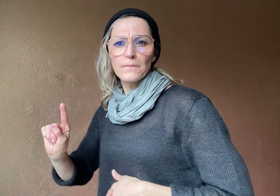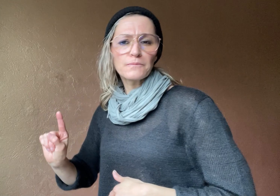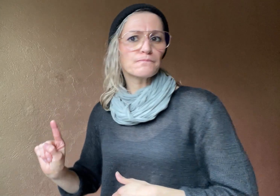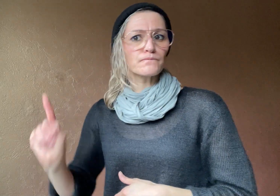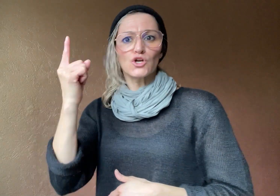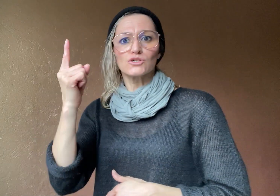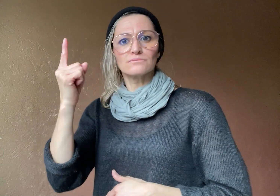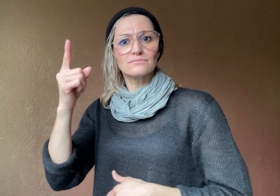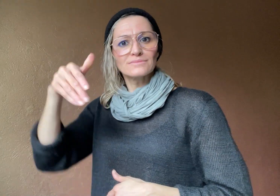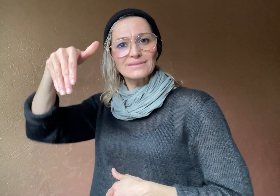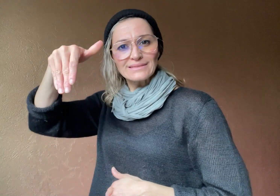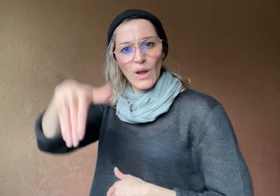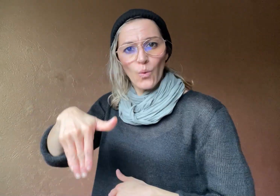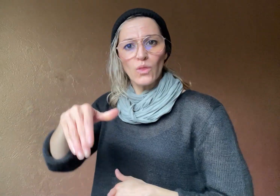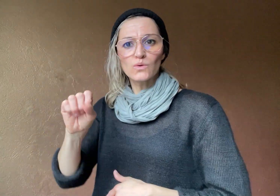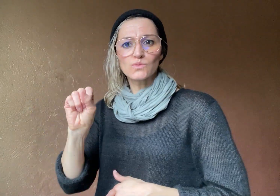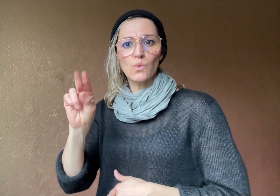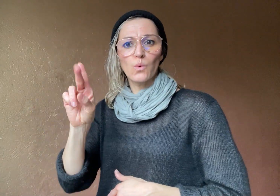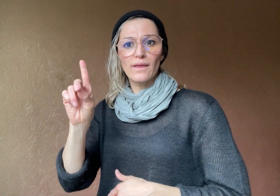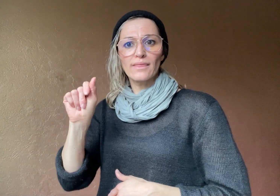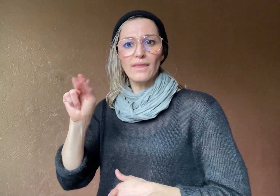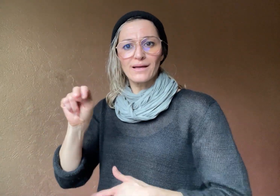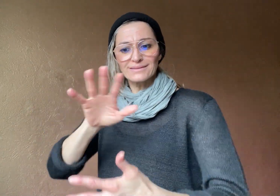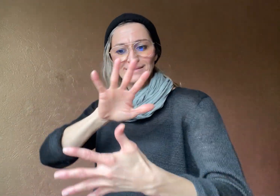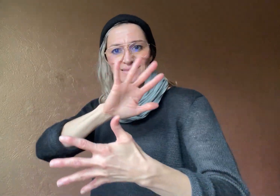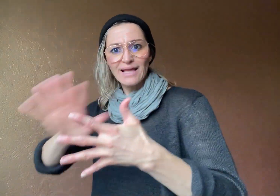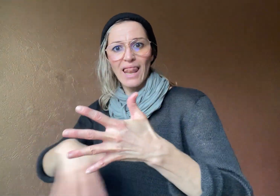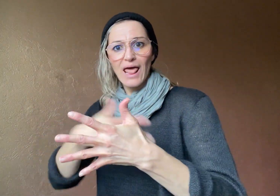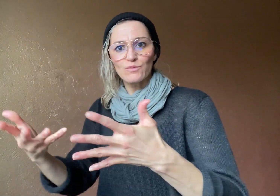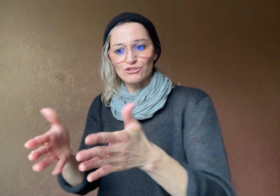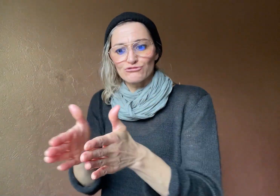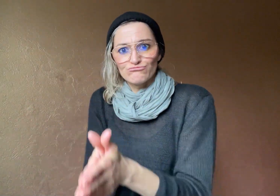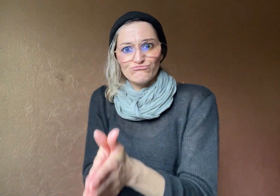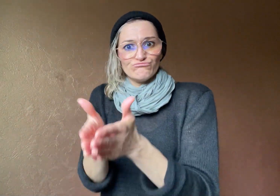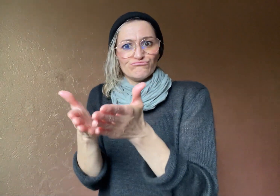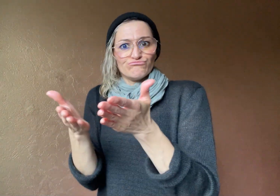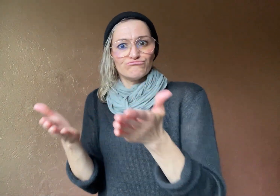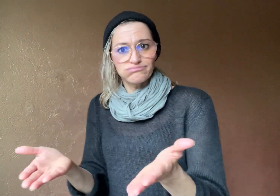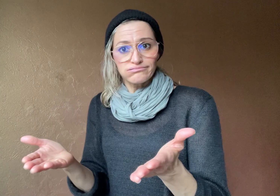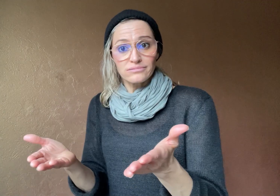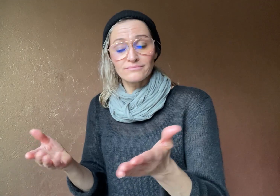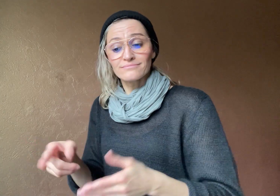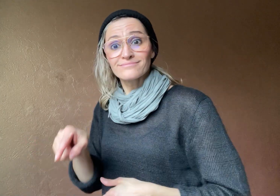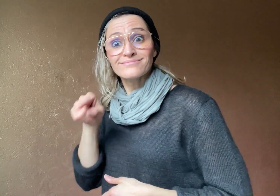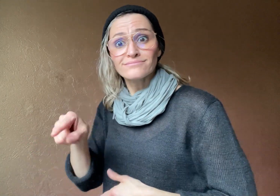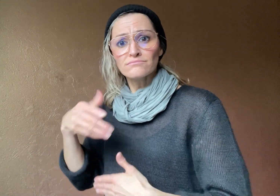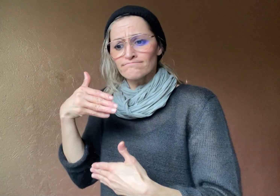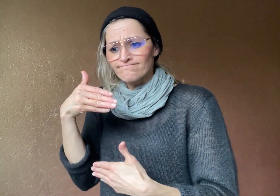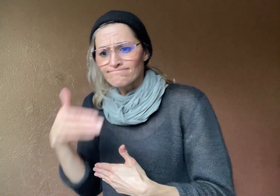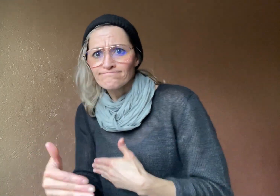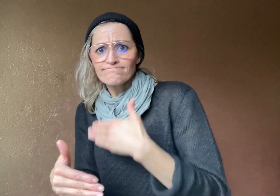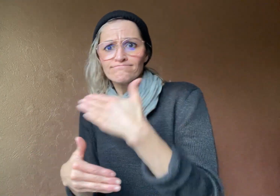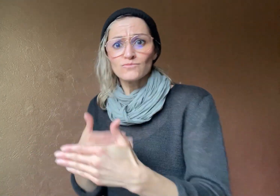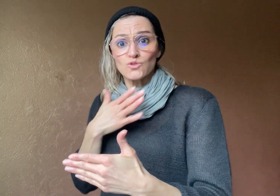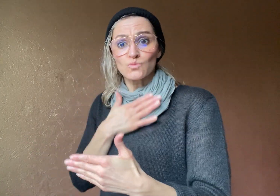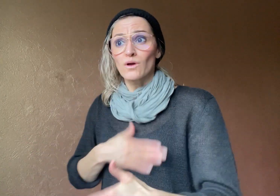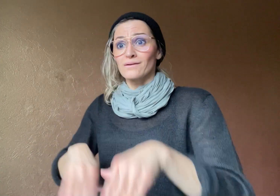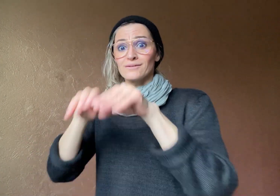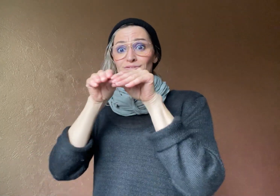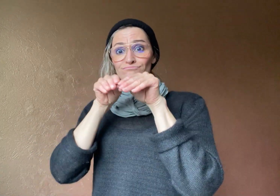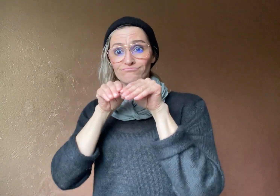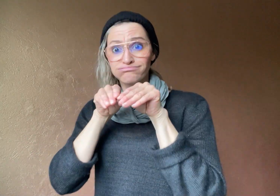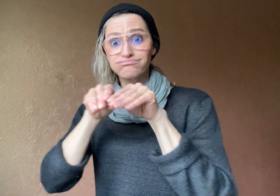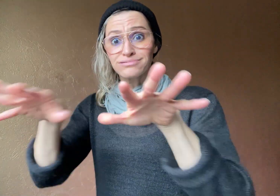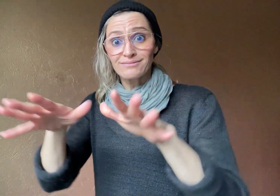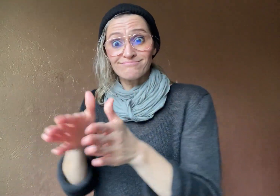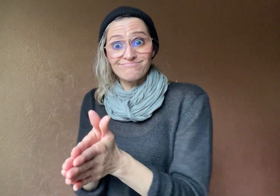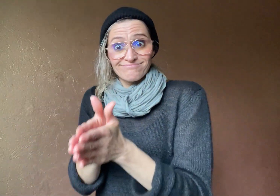the first South Sudanese Sign Language Dictionary was launched.